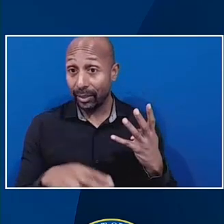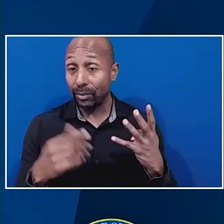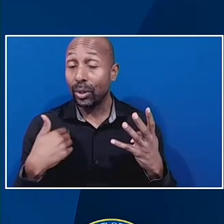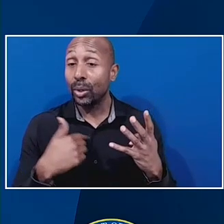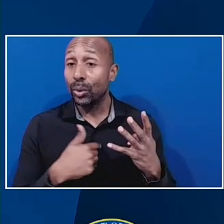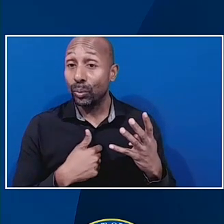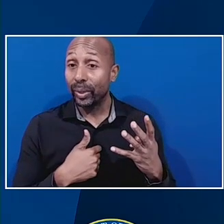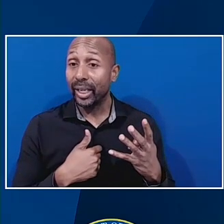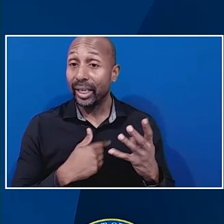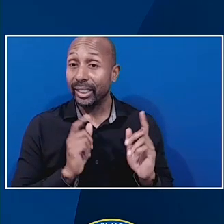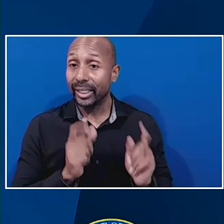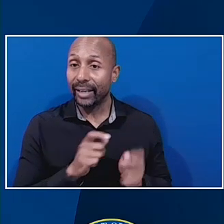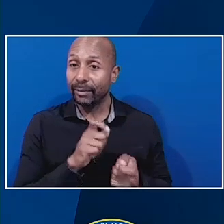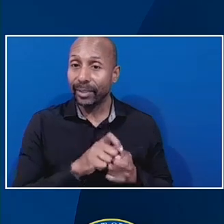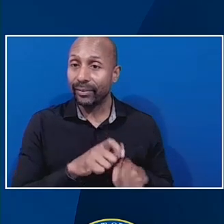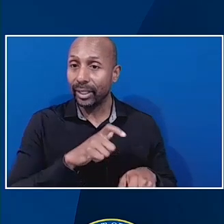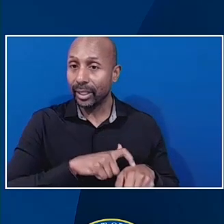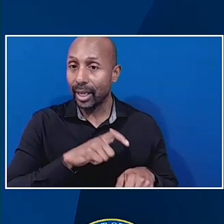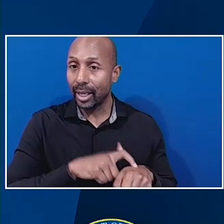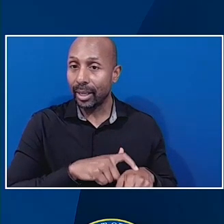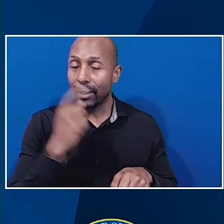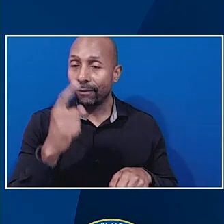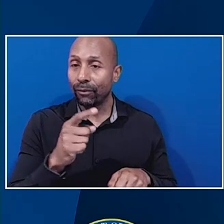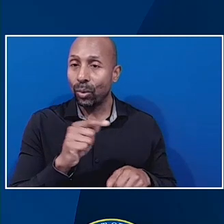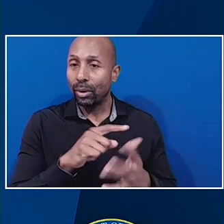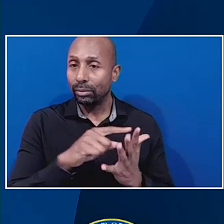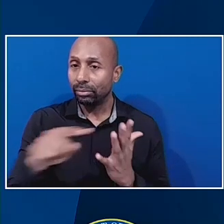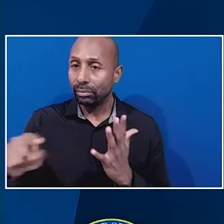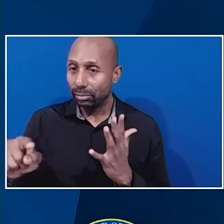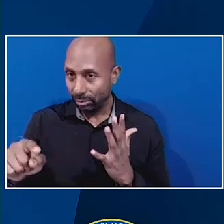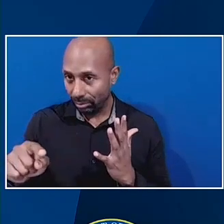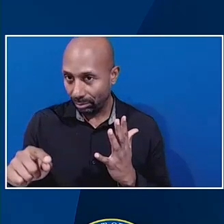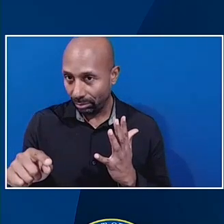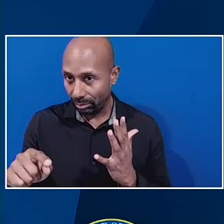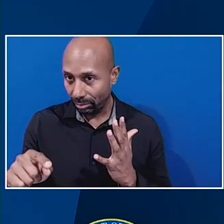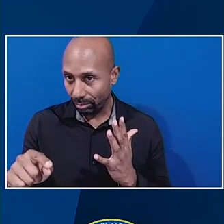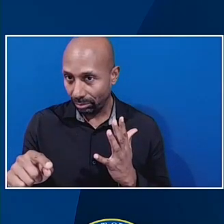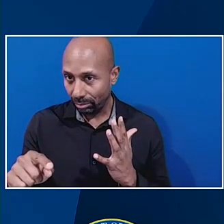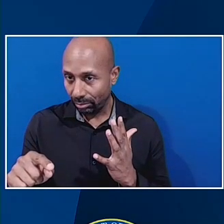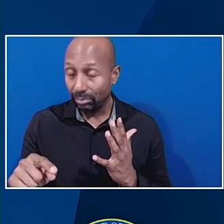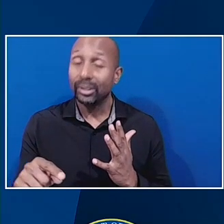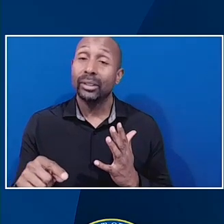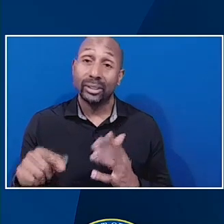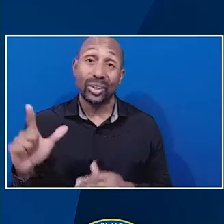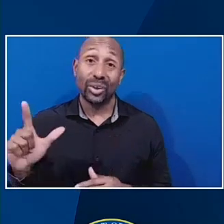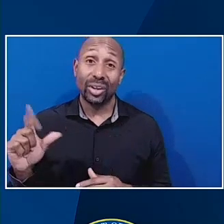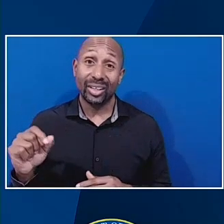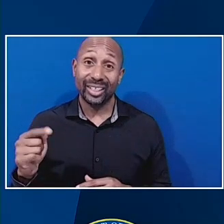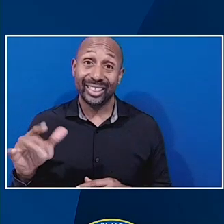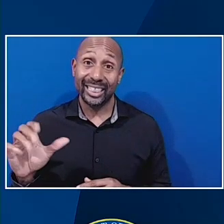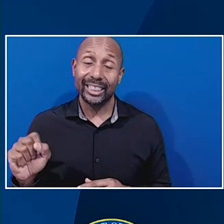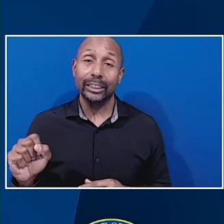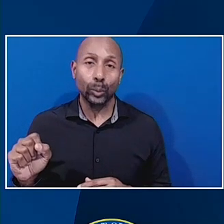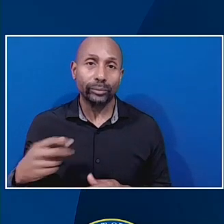time for them. It's difficult logistically and from the standpoint of our planning to